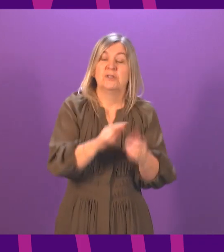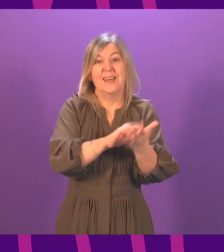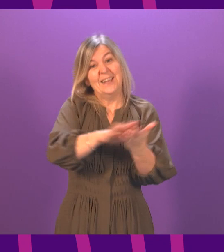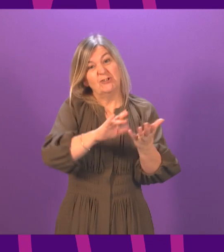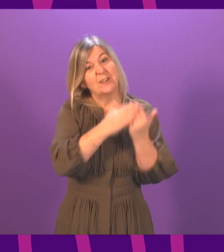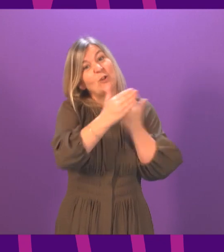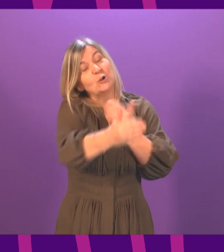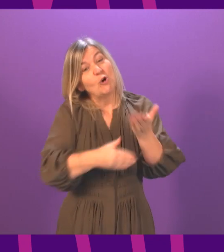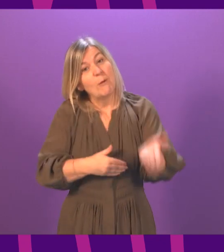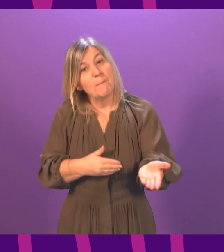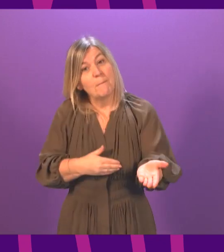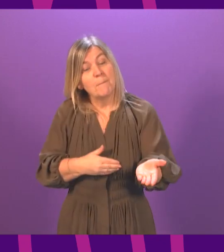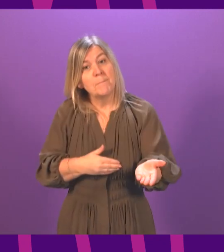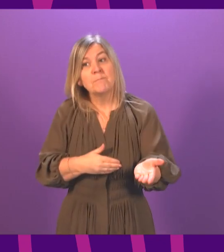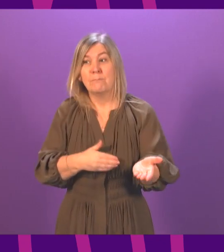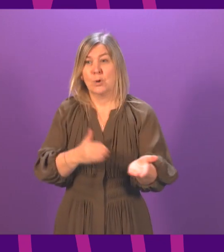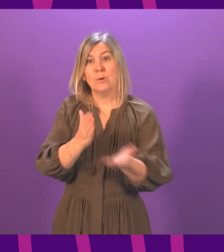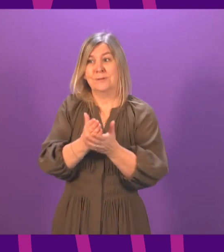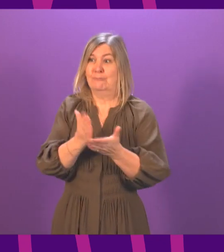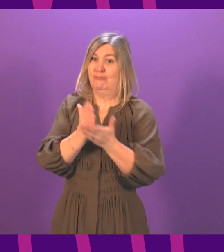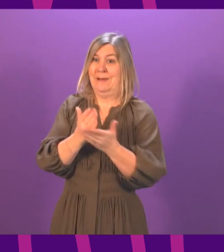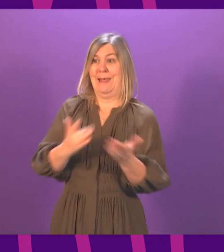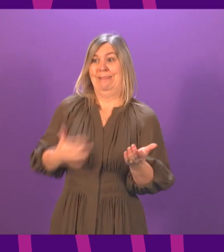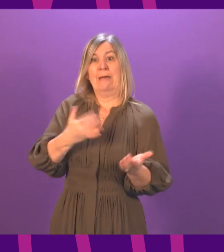identification of potentially life-threatening cancers is not delayed and, therefore,